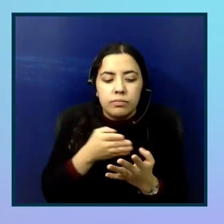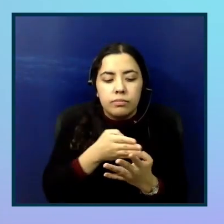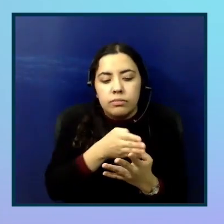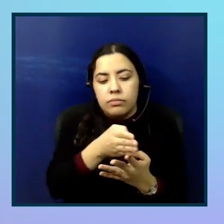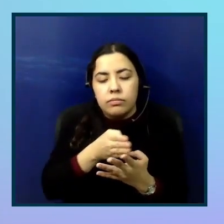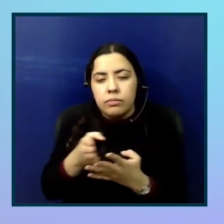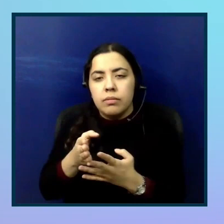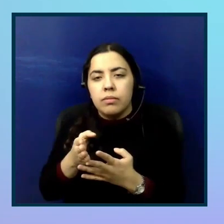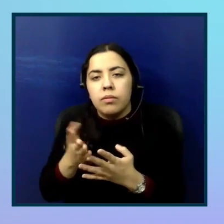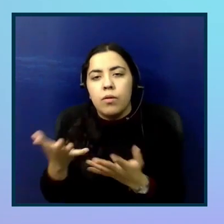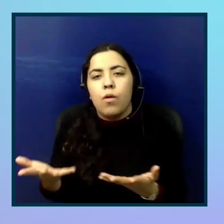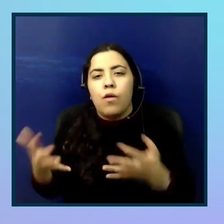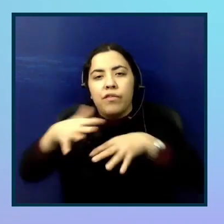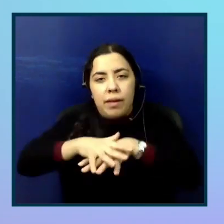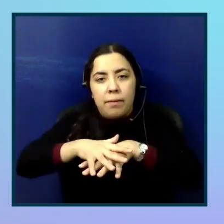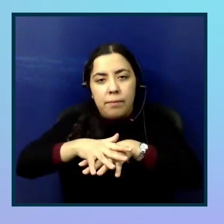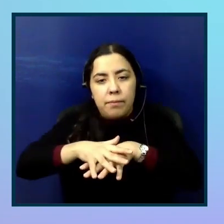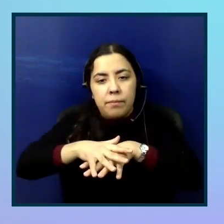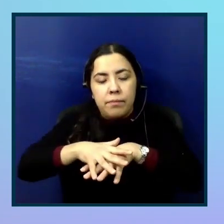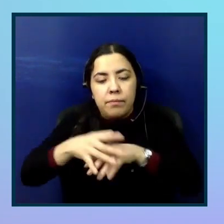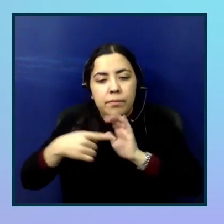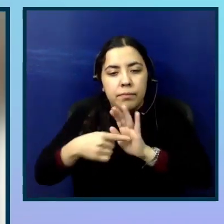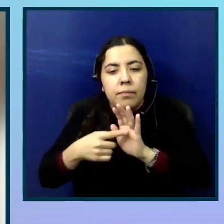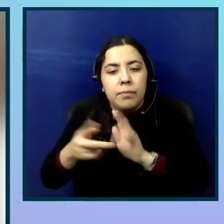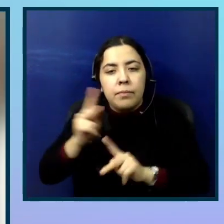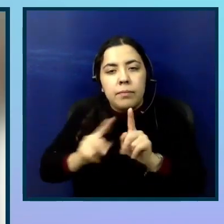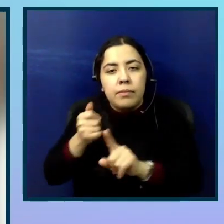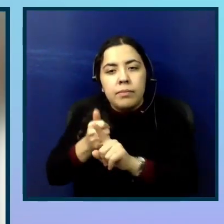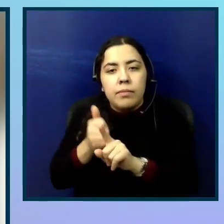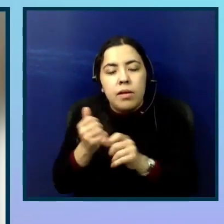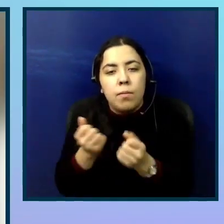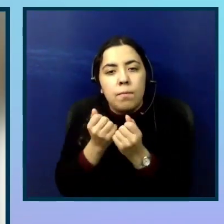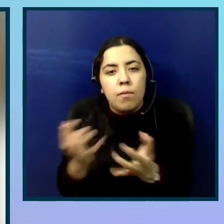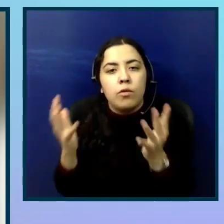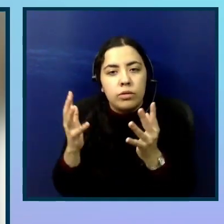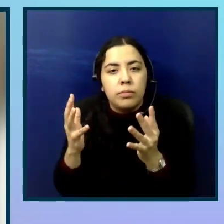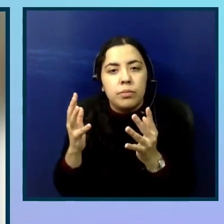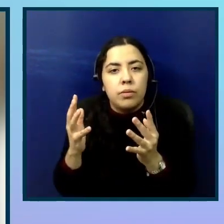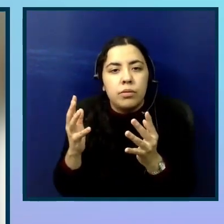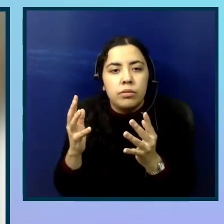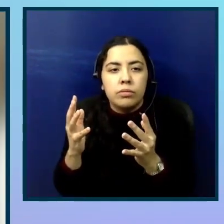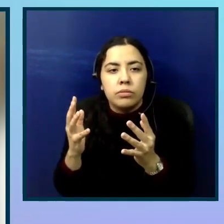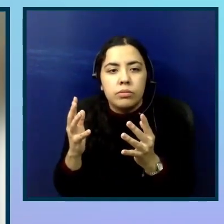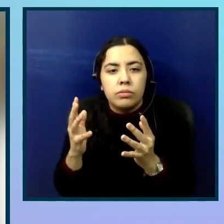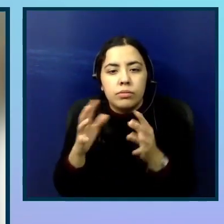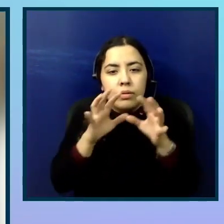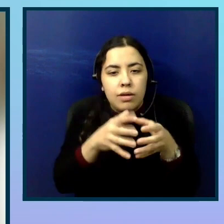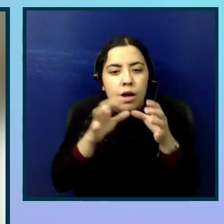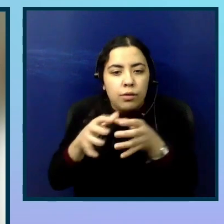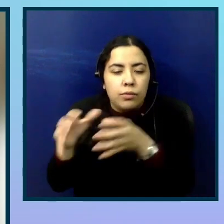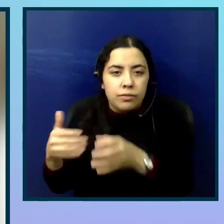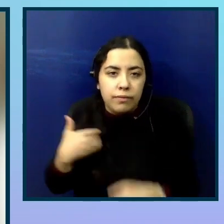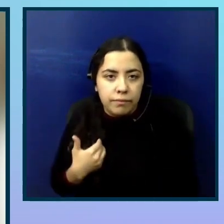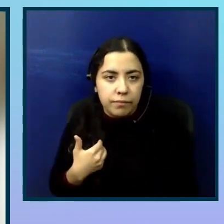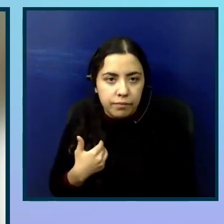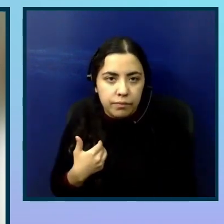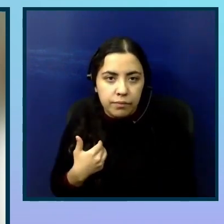I think this is the problem with demographics. Demographics overlap all over the place